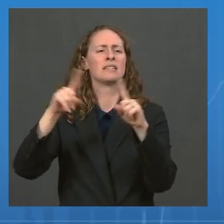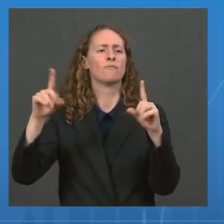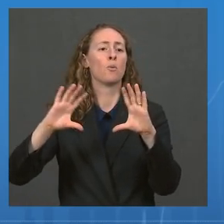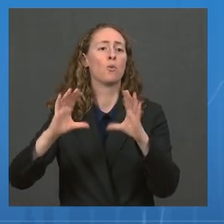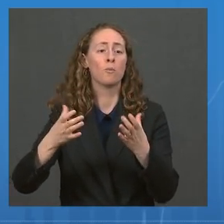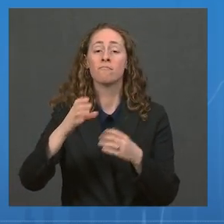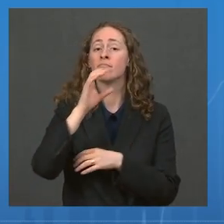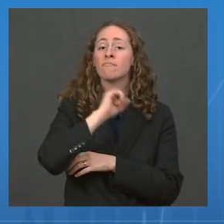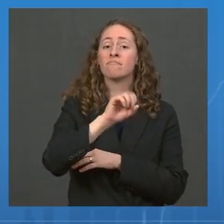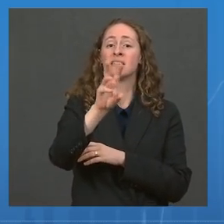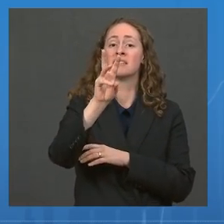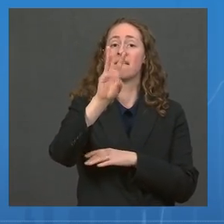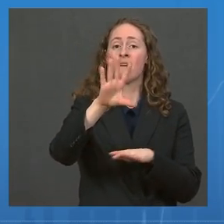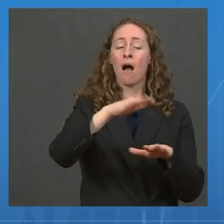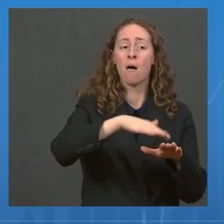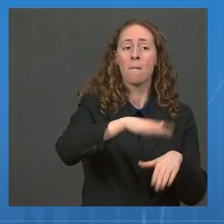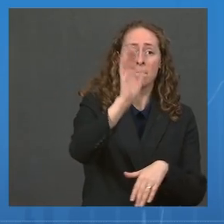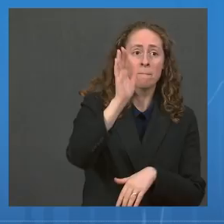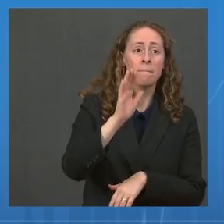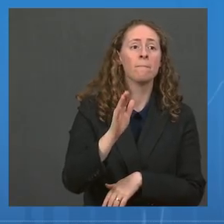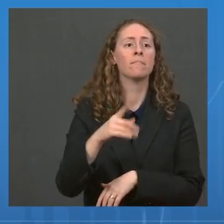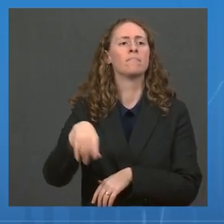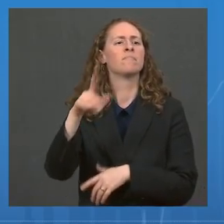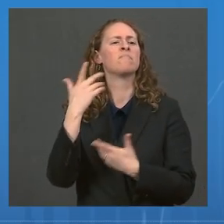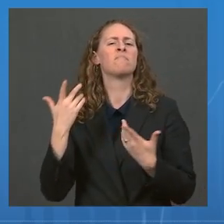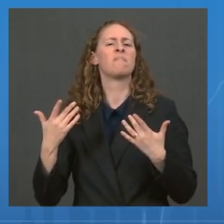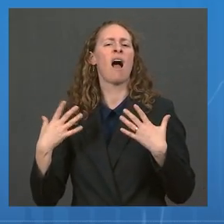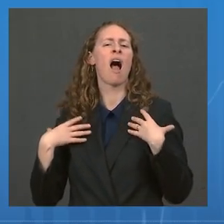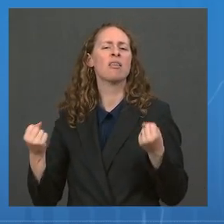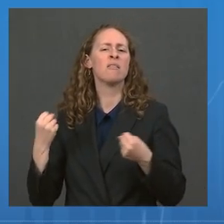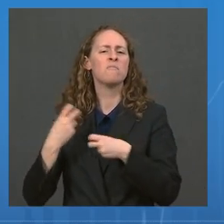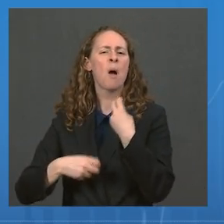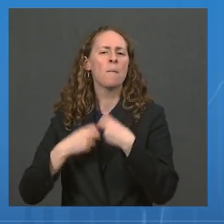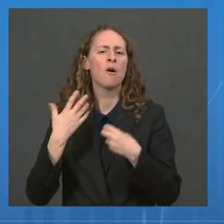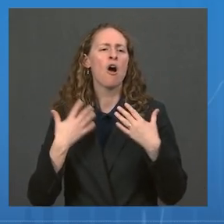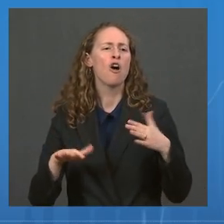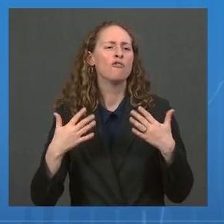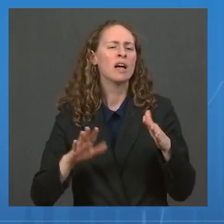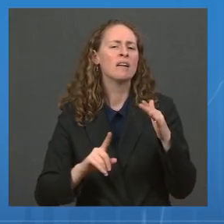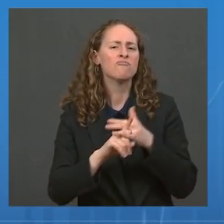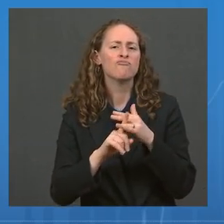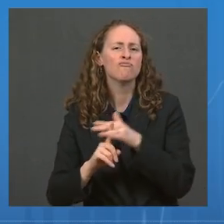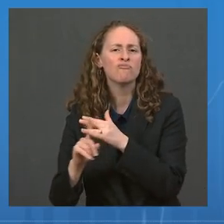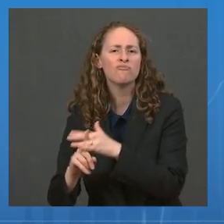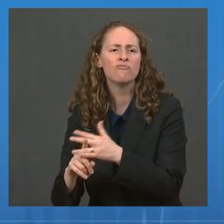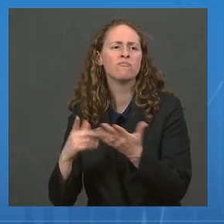Number two, you have a medical condition that puts you at high risk of severe illness with COVID,